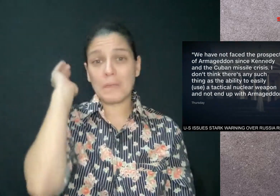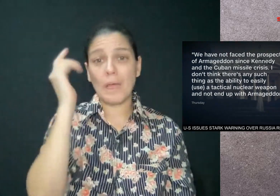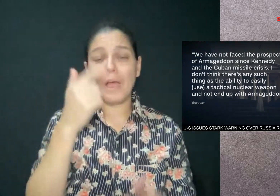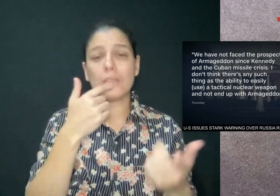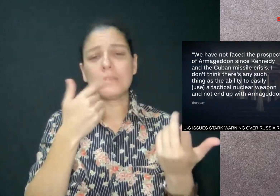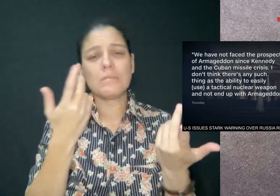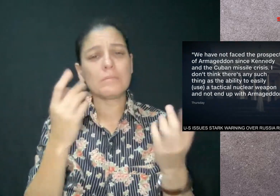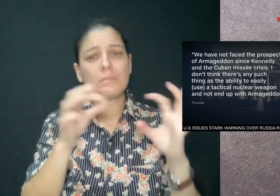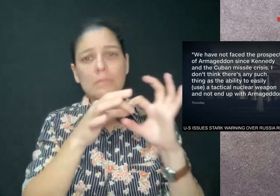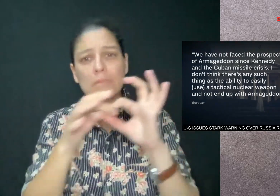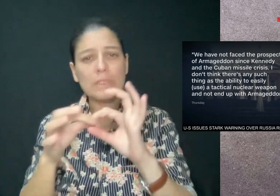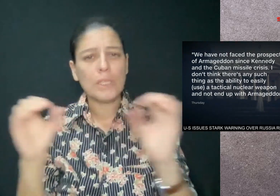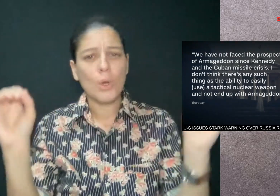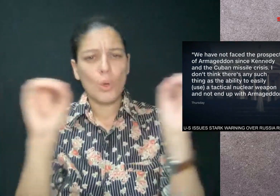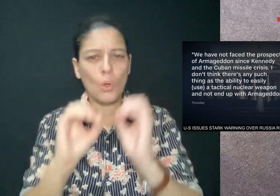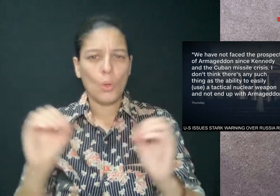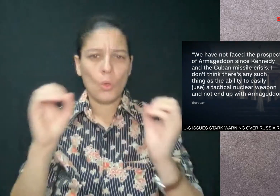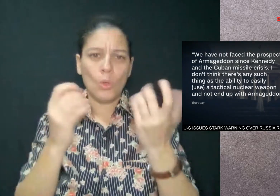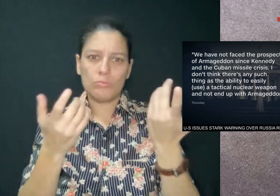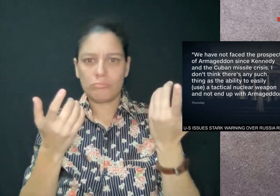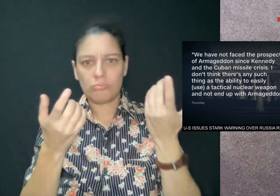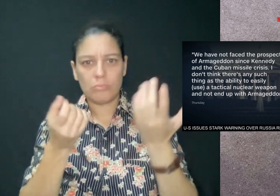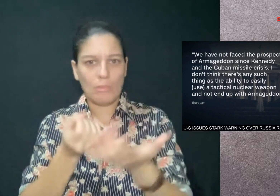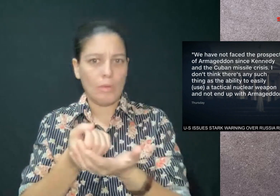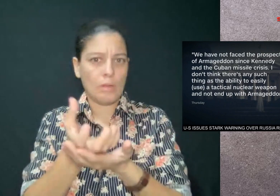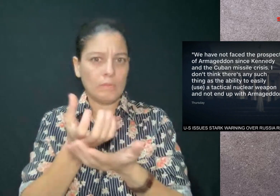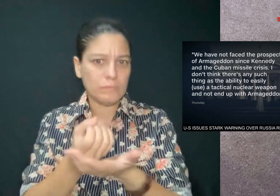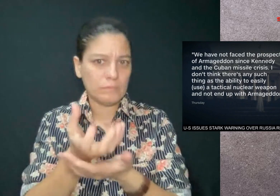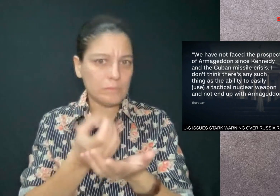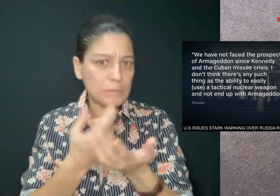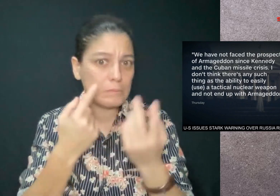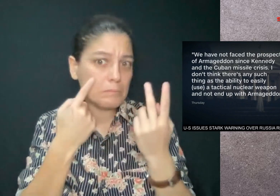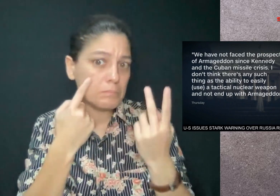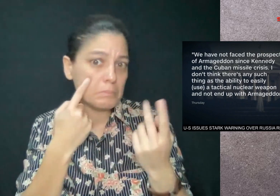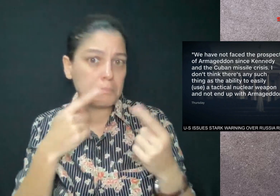officials say Biden's message is not based on any new information about Putin's intentions